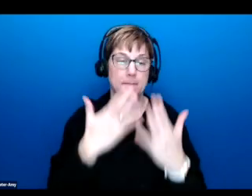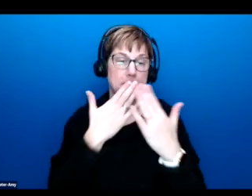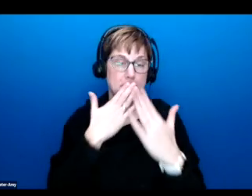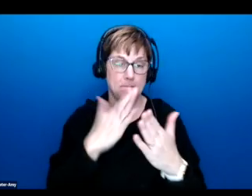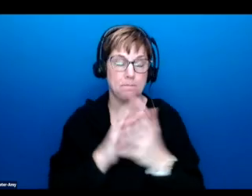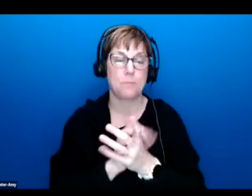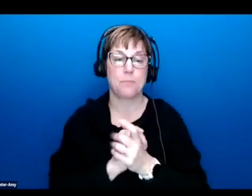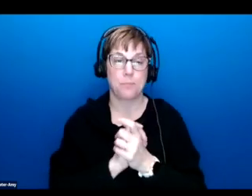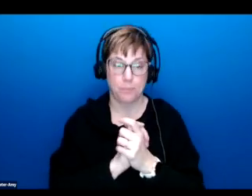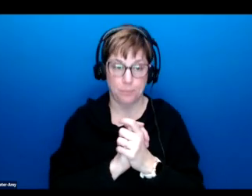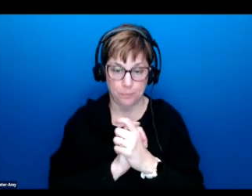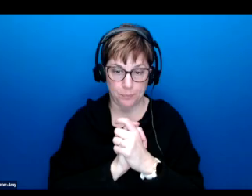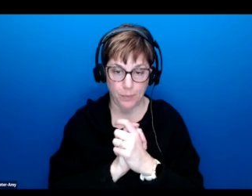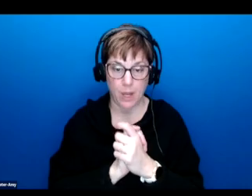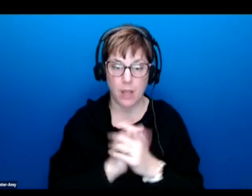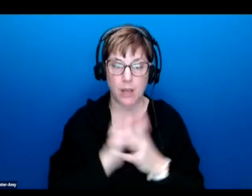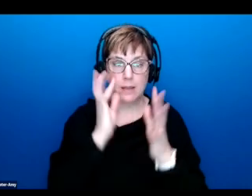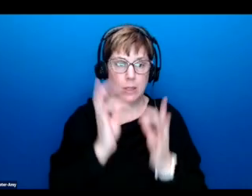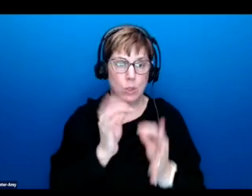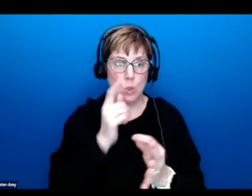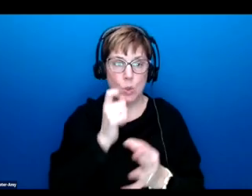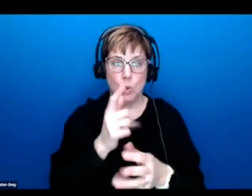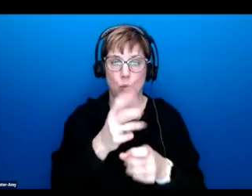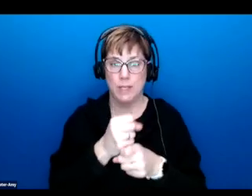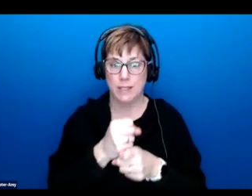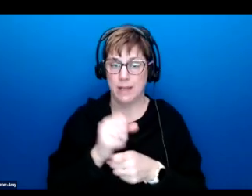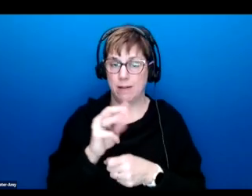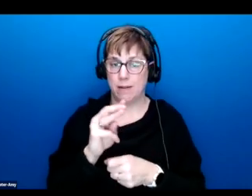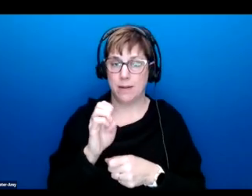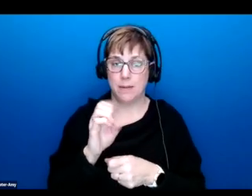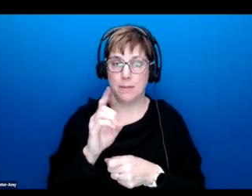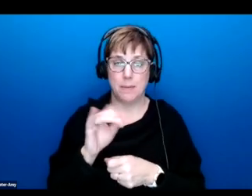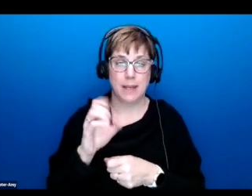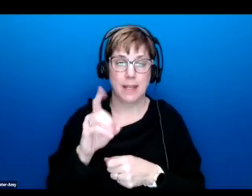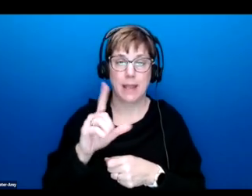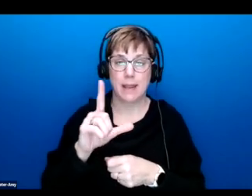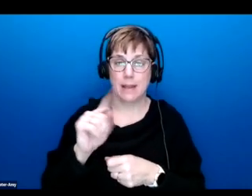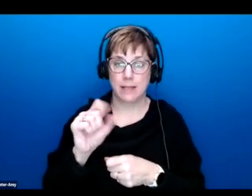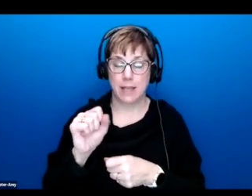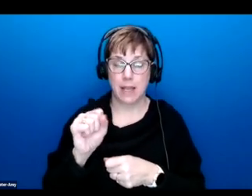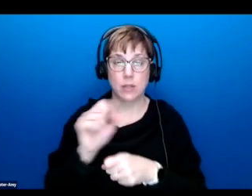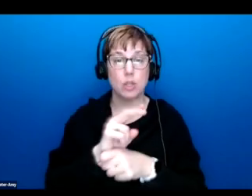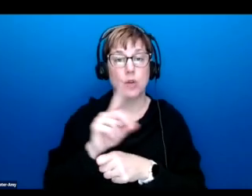To determine who receives Medicaid LTSS, we use data from the 2021